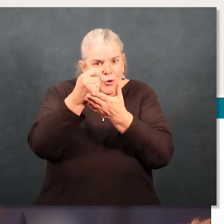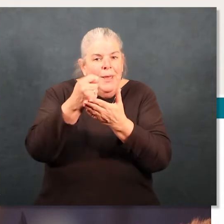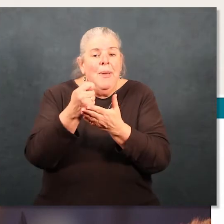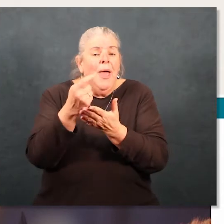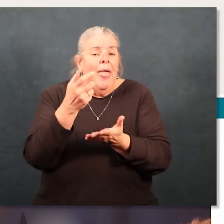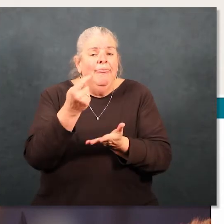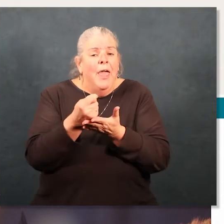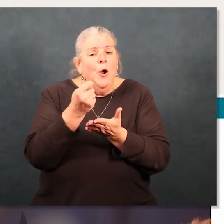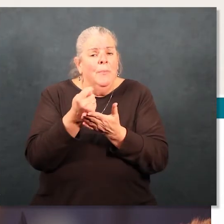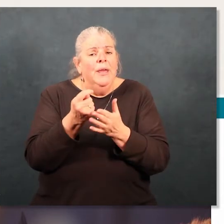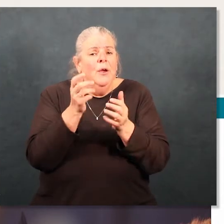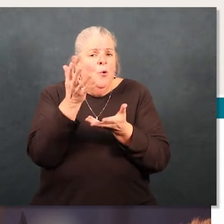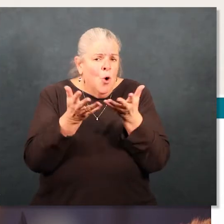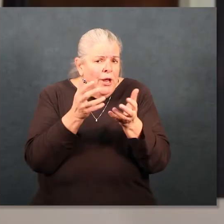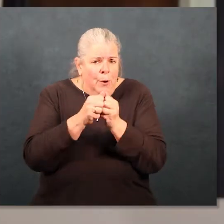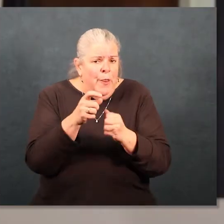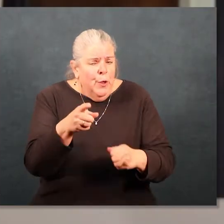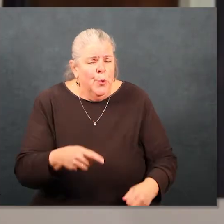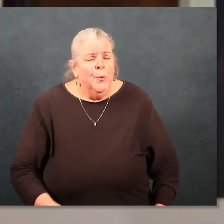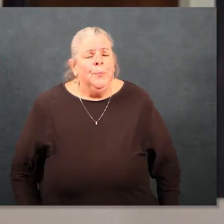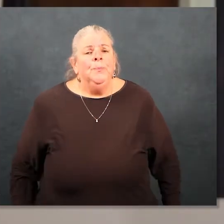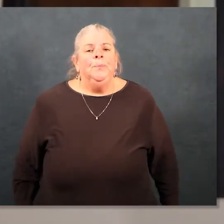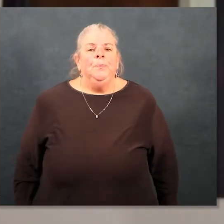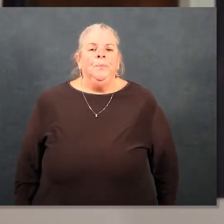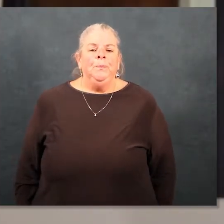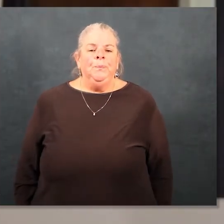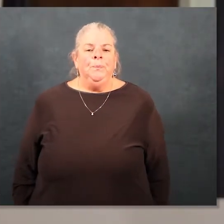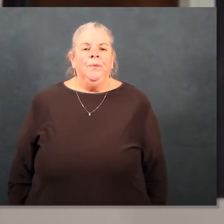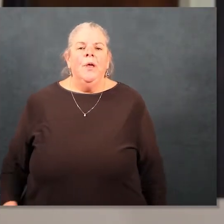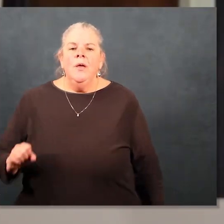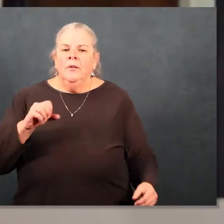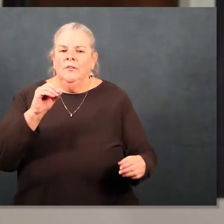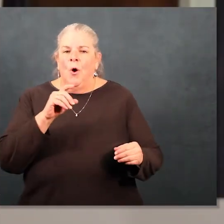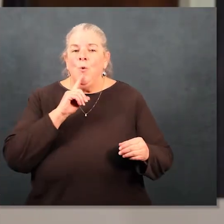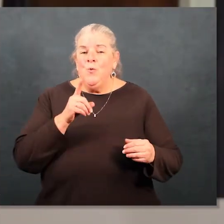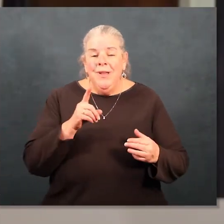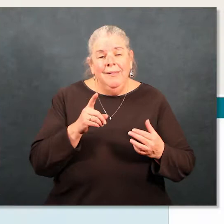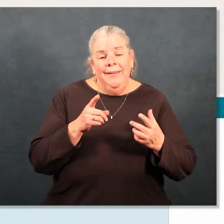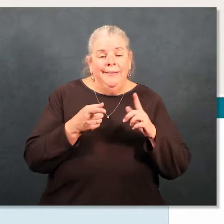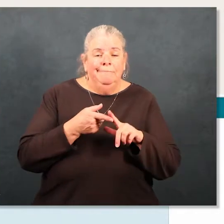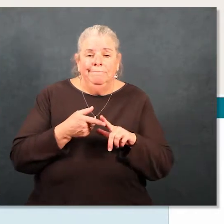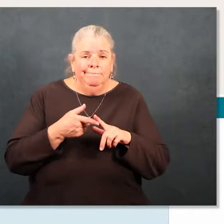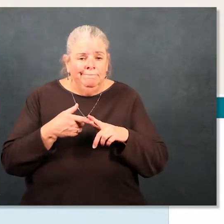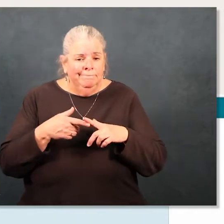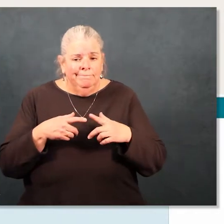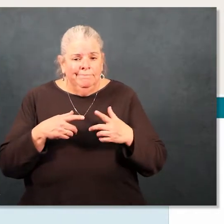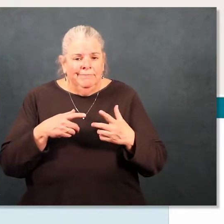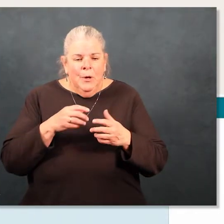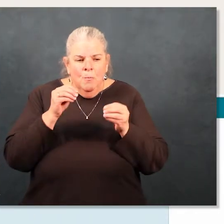work with you. So, just kind of unpacking some more specific benefits